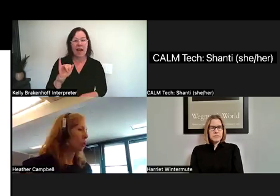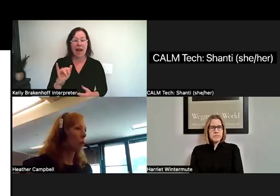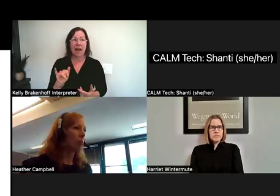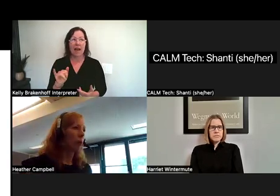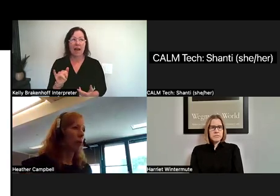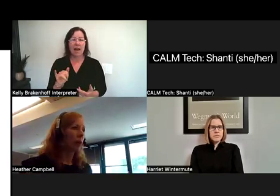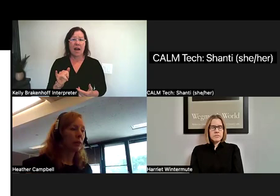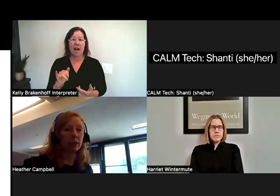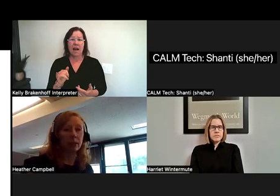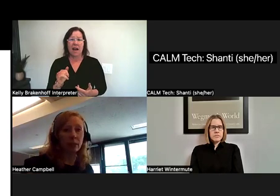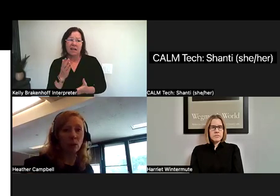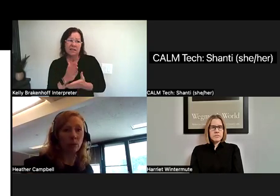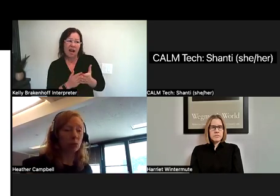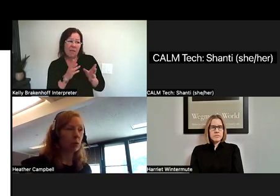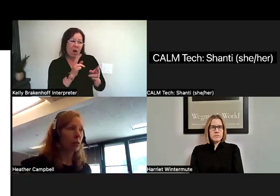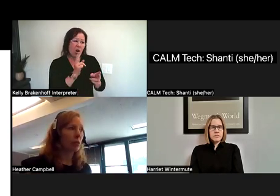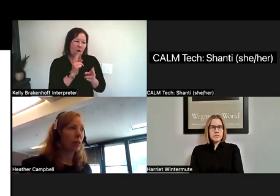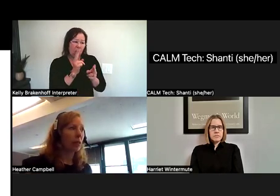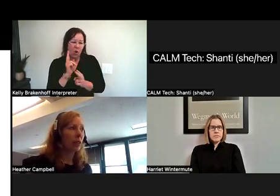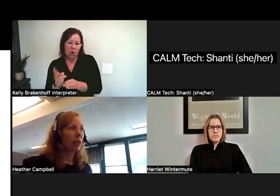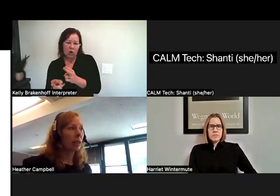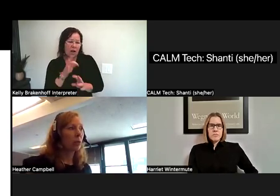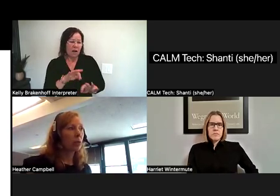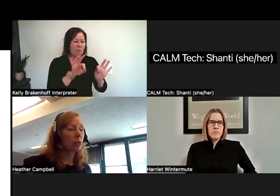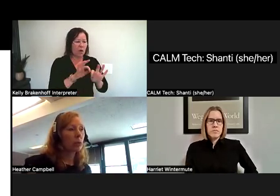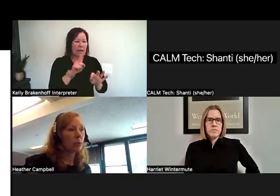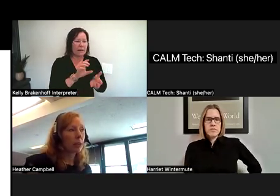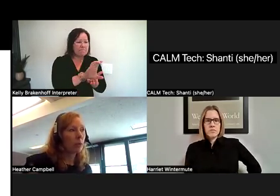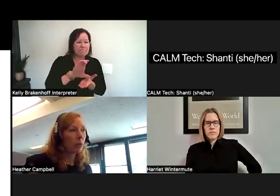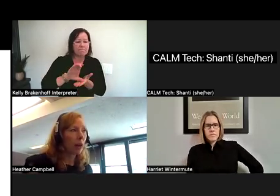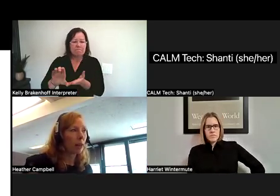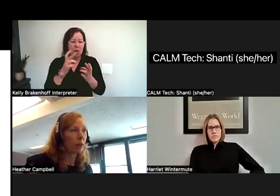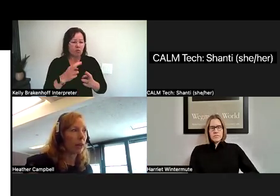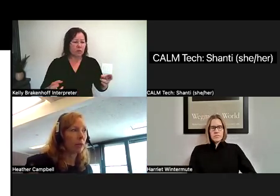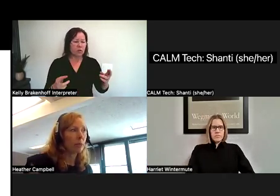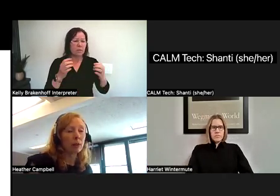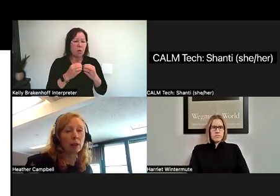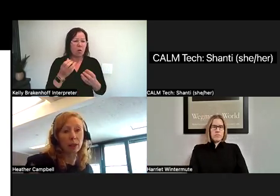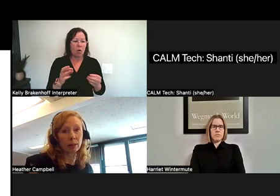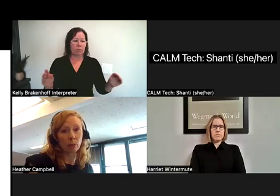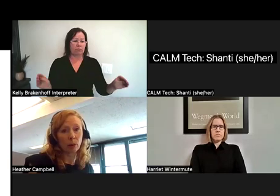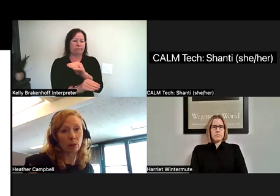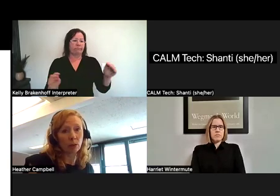or important activities need more resources. Can resources be reallocated from less important or